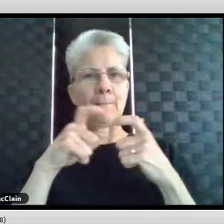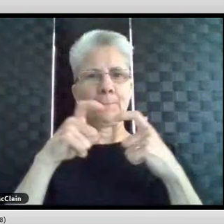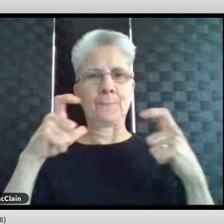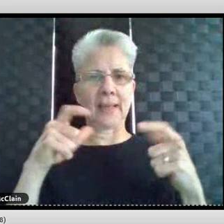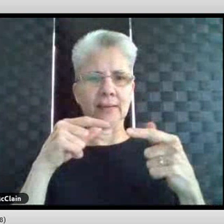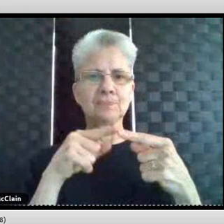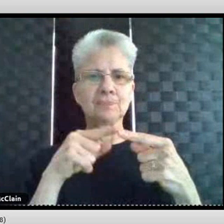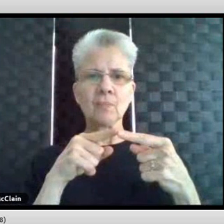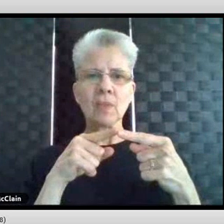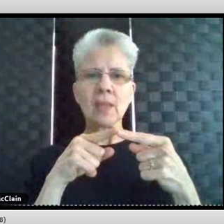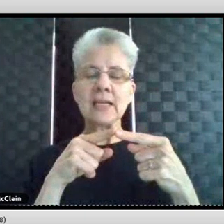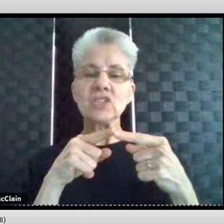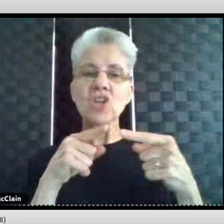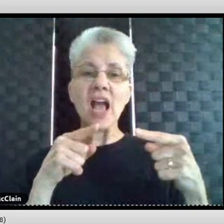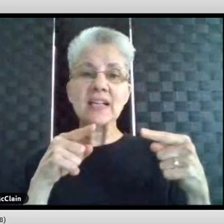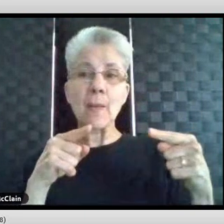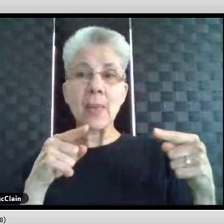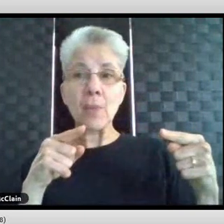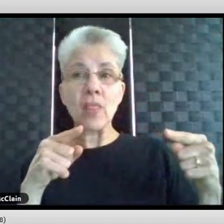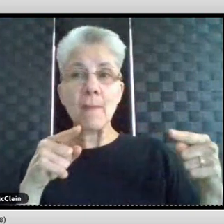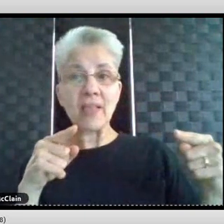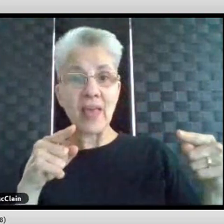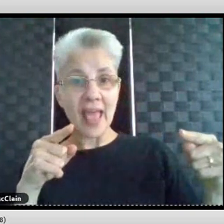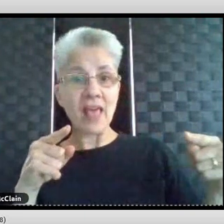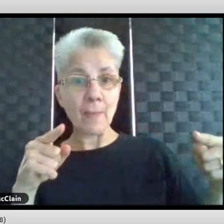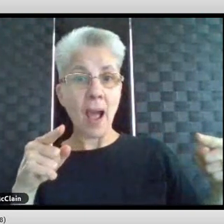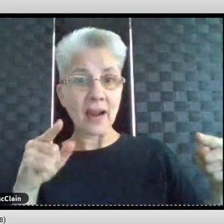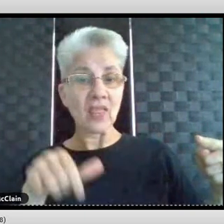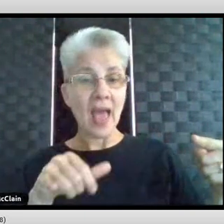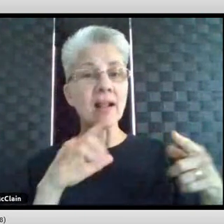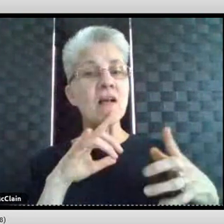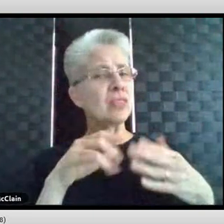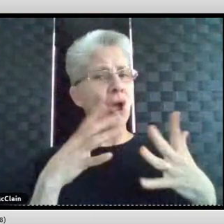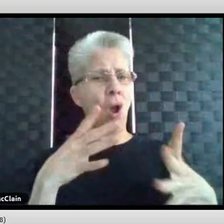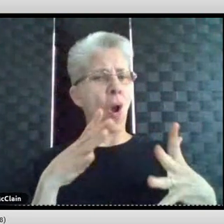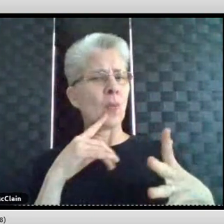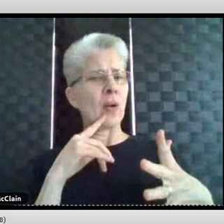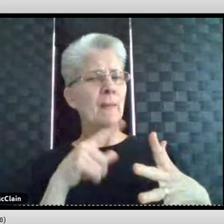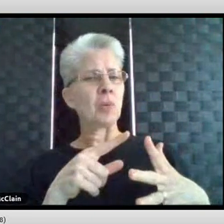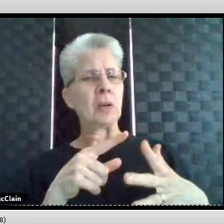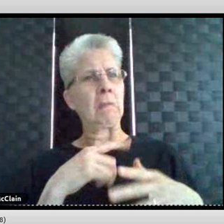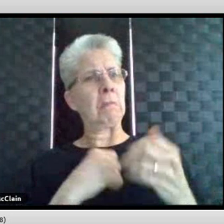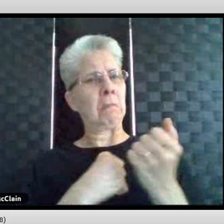those big chunks of people that make up the head and the body, they're already pretty sold on our library.